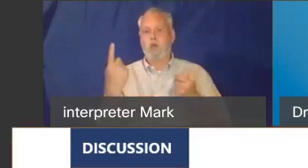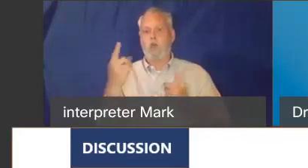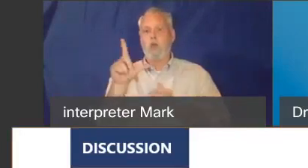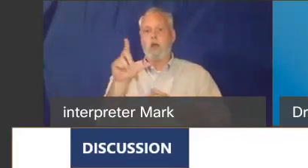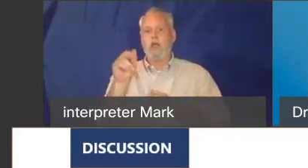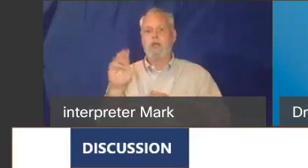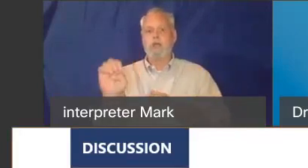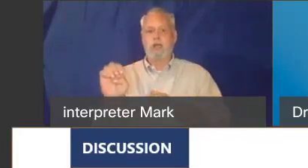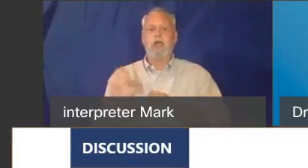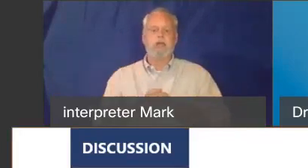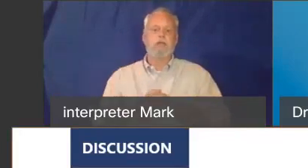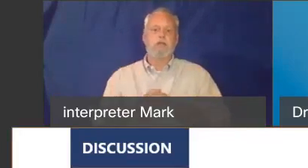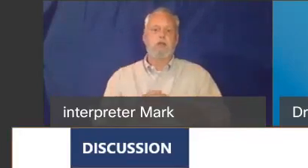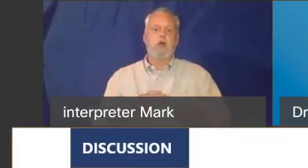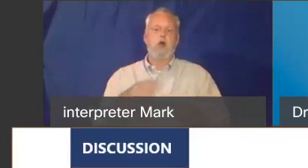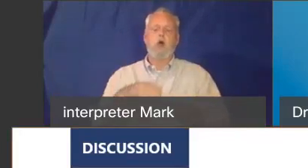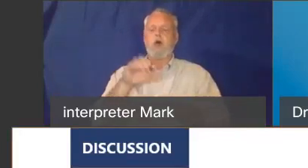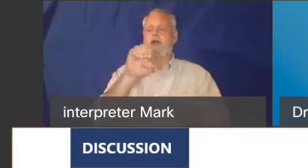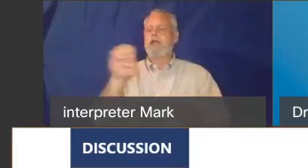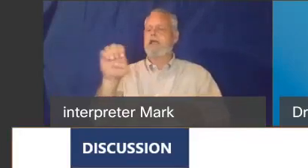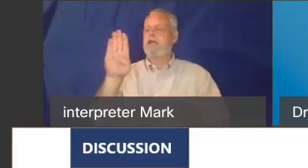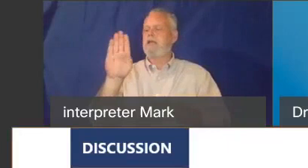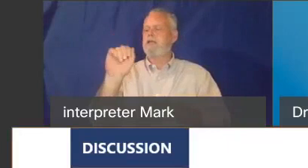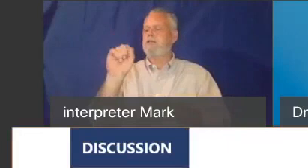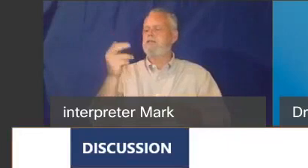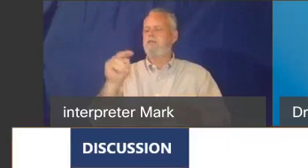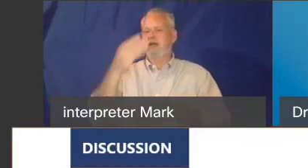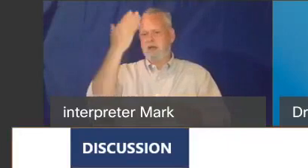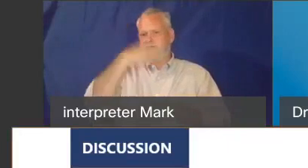Along use patient drive in front of the Jefferson Memorial.